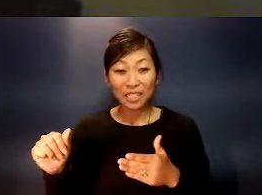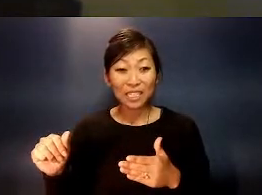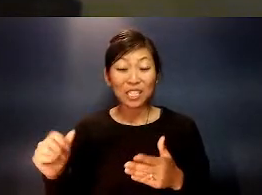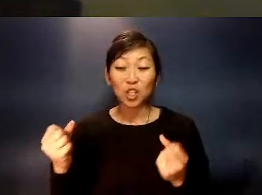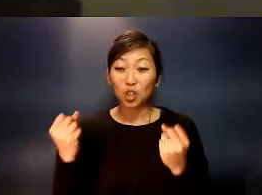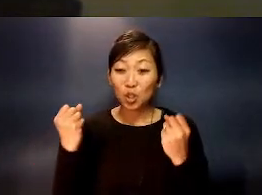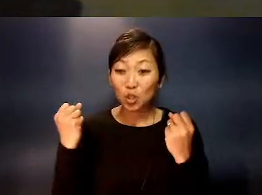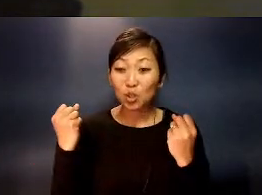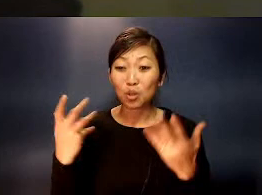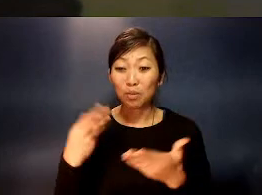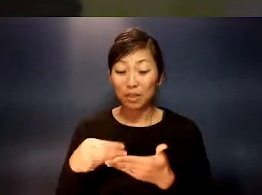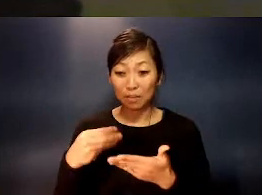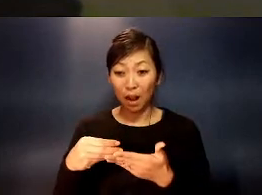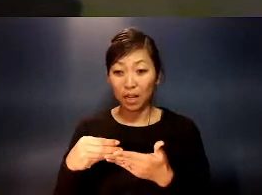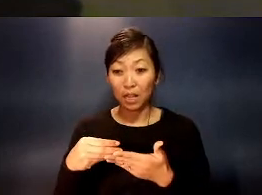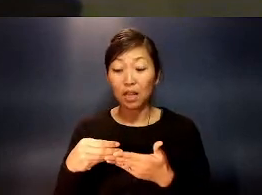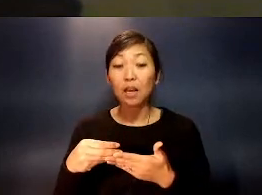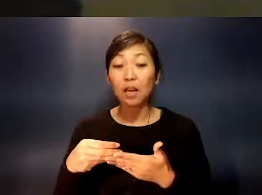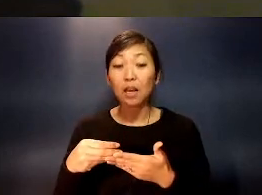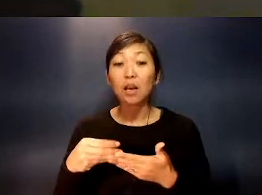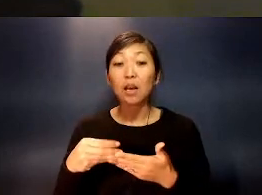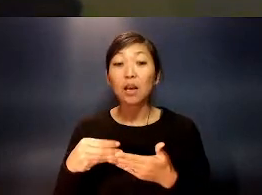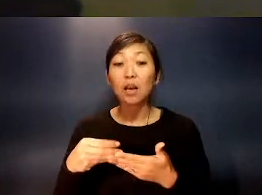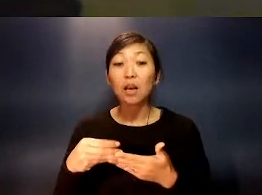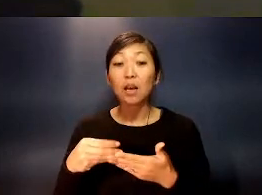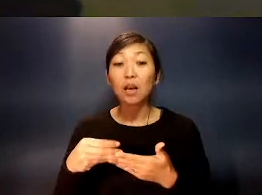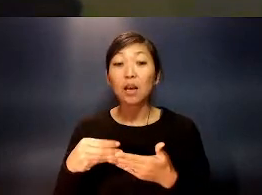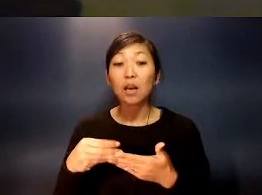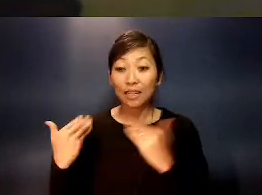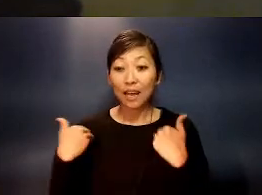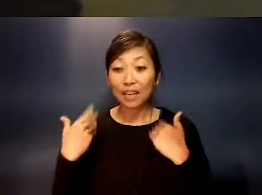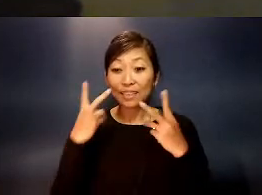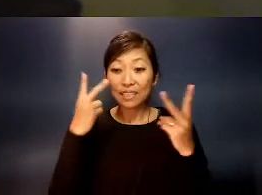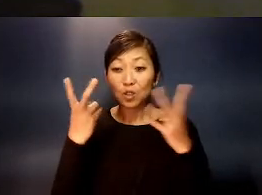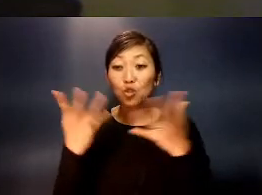DEPARTMENT SHOULD BE EXPECTED TO SPEND IN 2022 AT A TIME WHEN THE DEPARTMENT IS DOWN HUNDREDS OF OFFICERS.